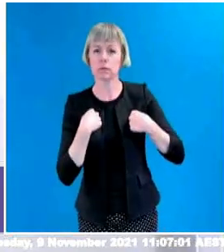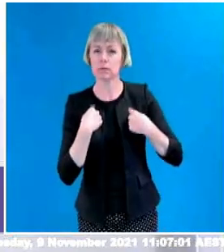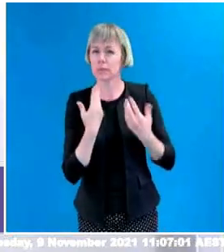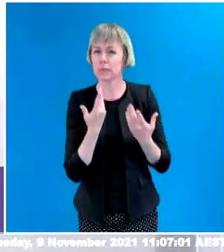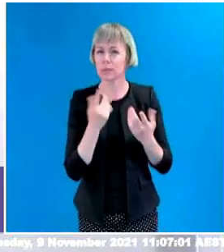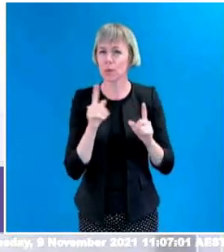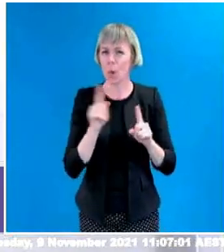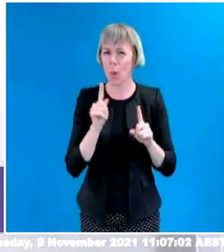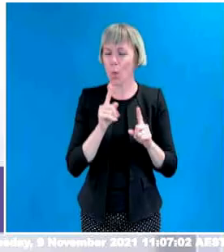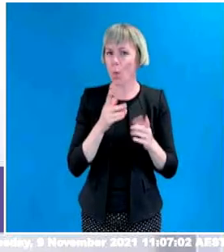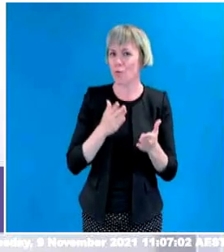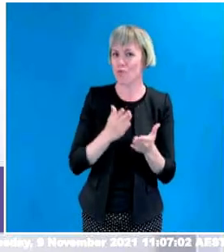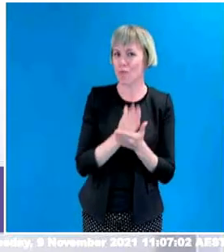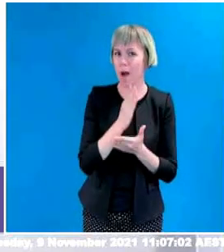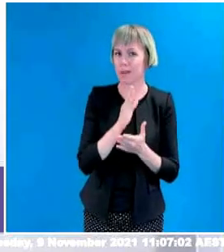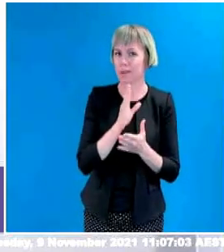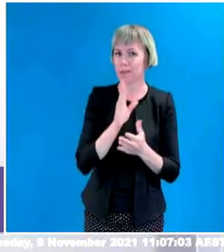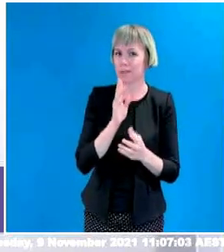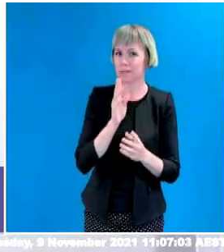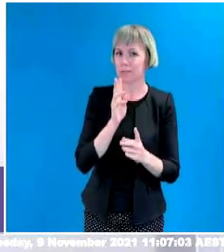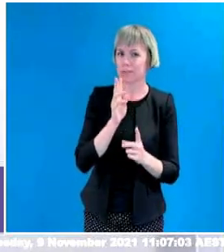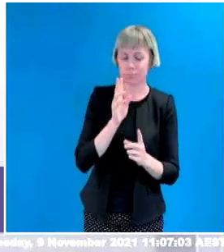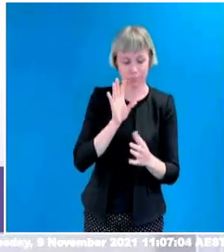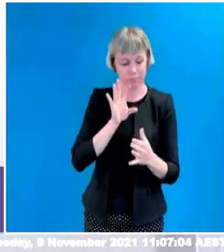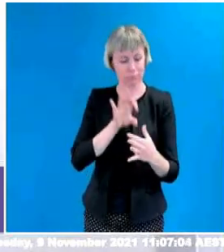apply to the particular business settings?